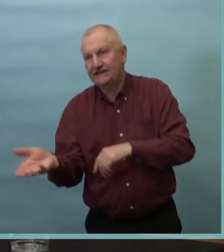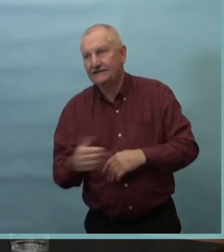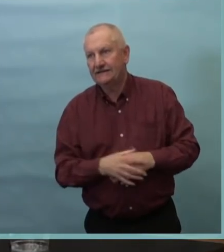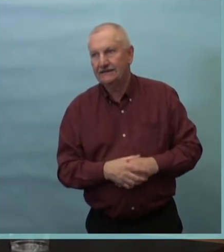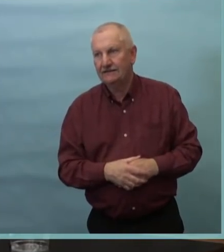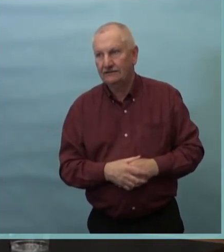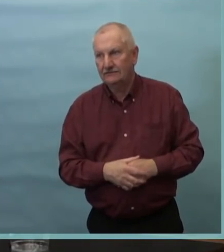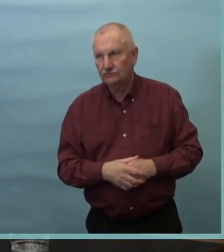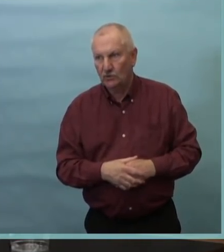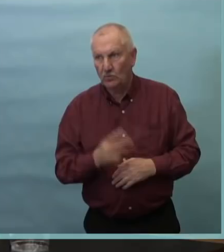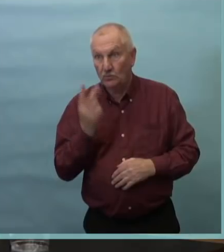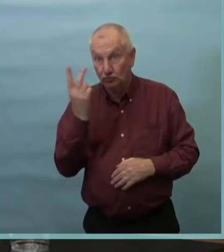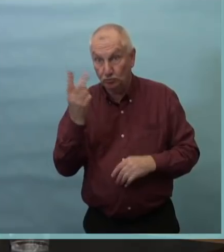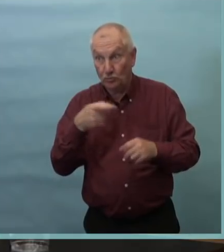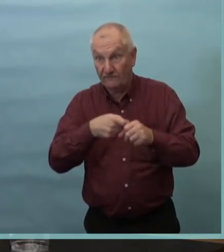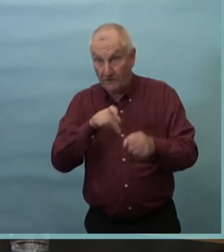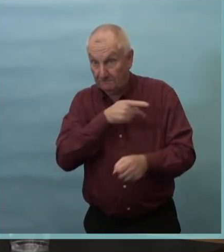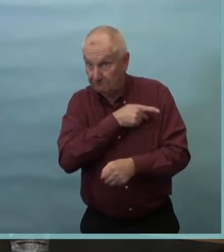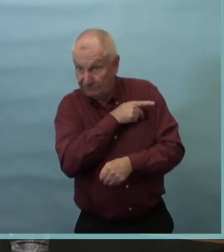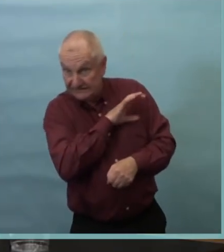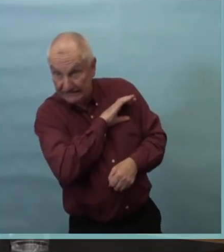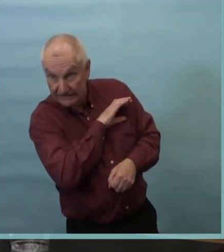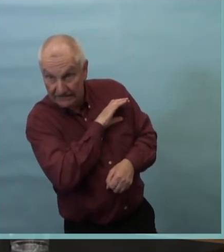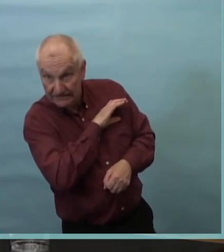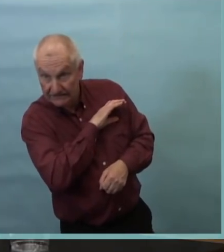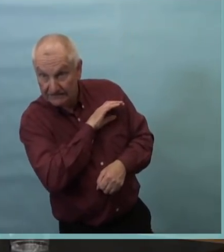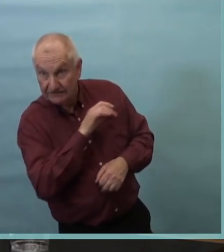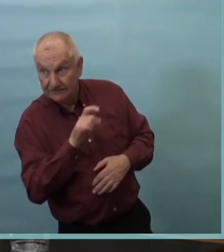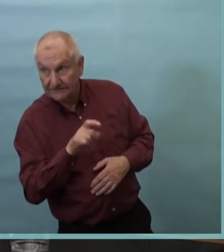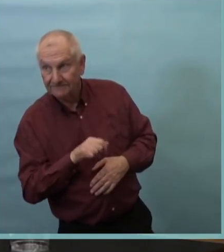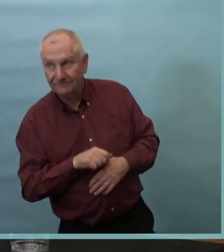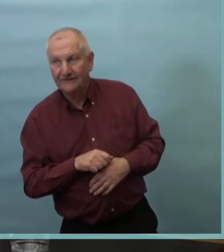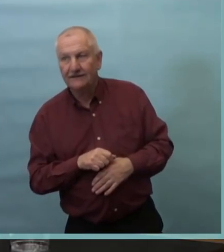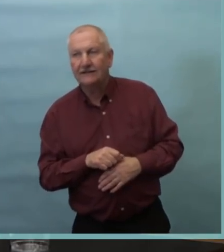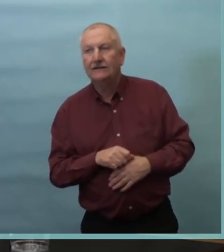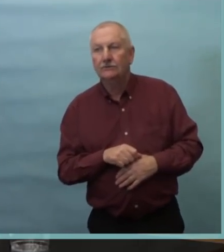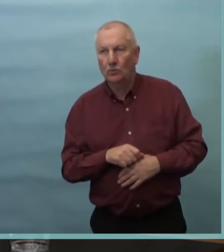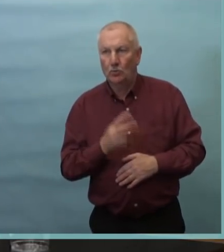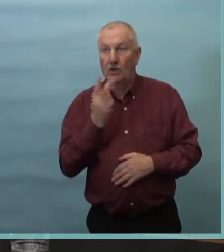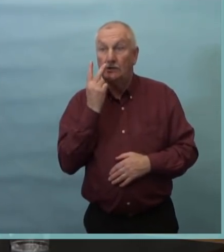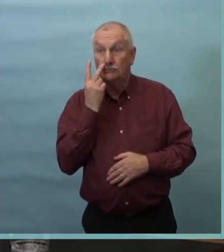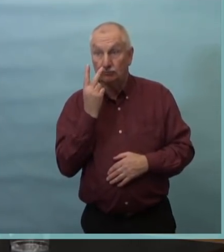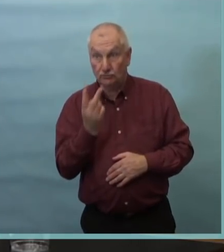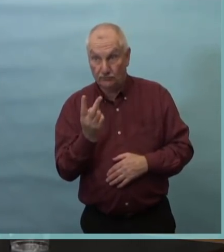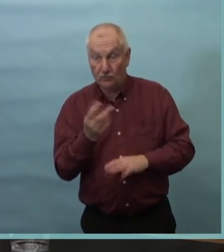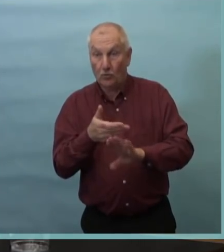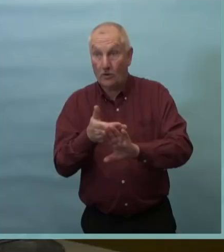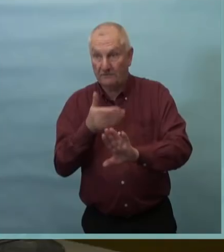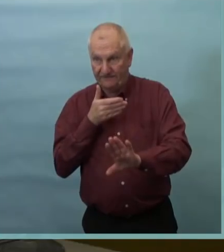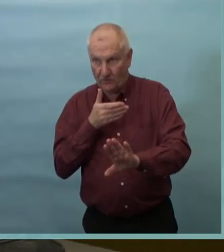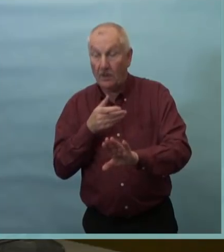resident and no deaths that were you know present residents one day when they died